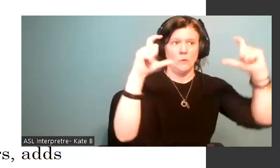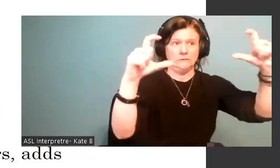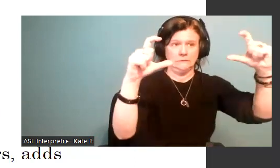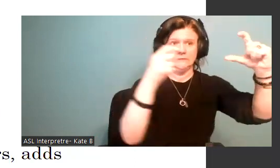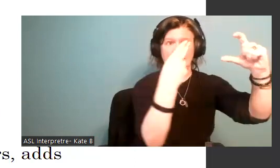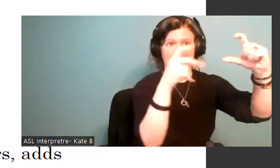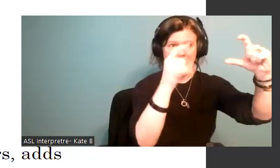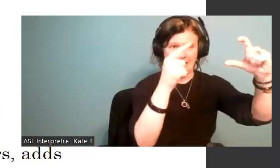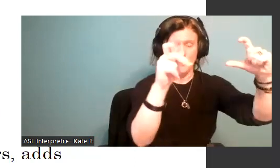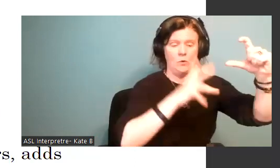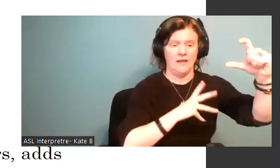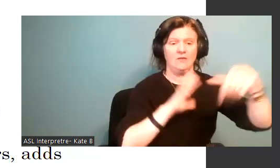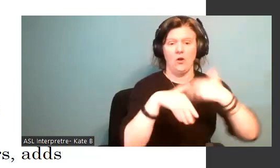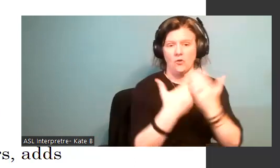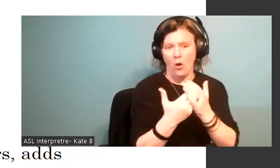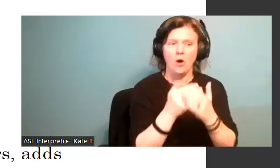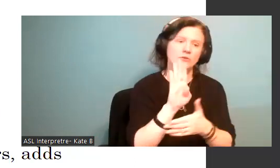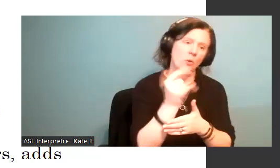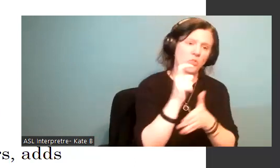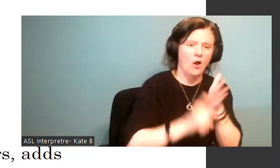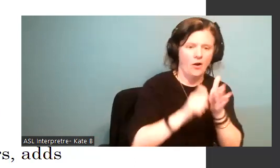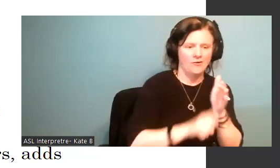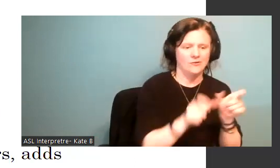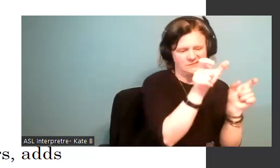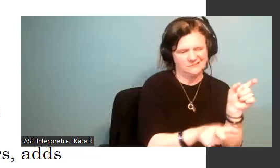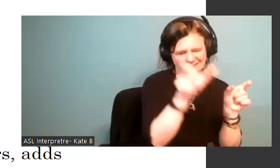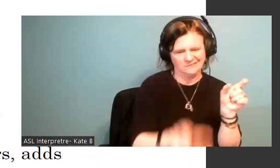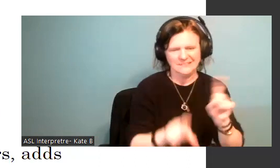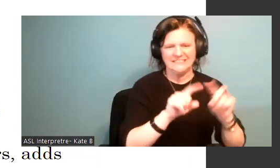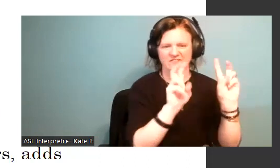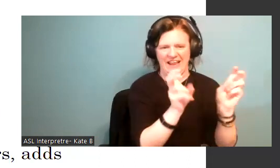headings are to provide structure within a given